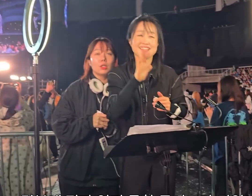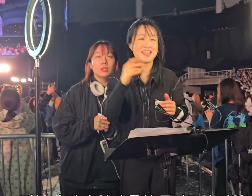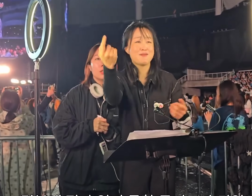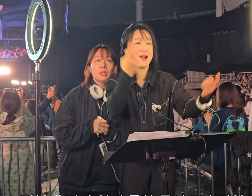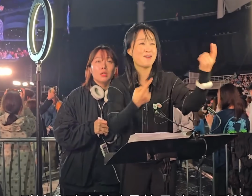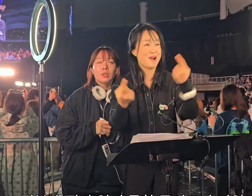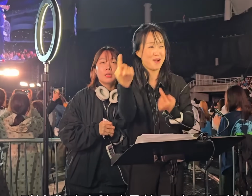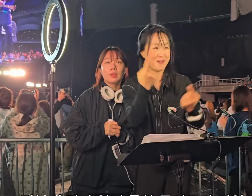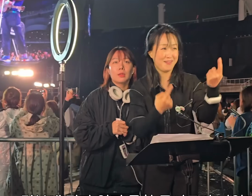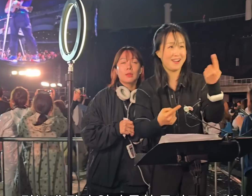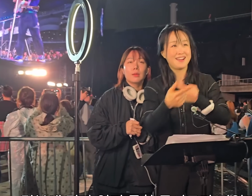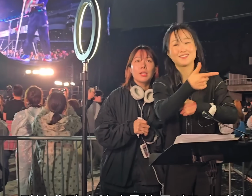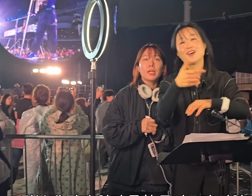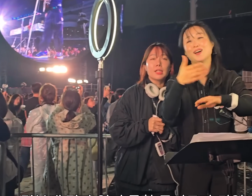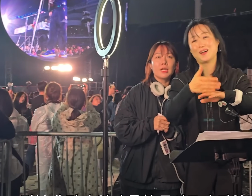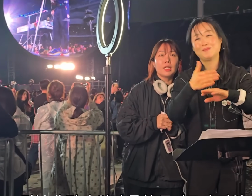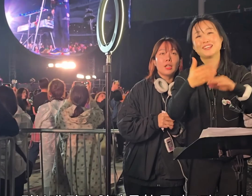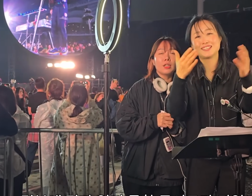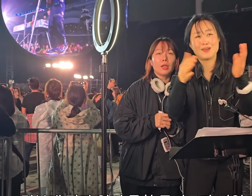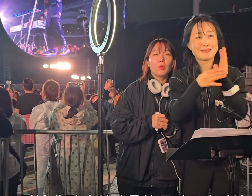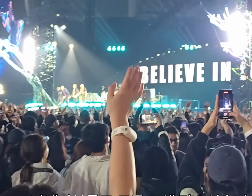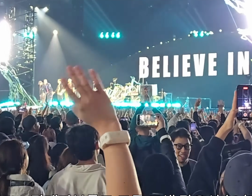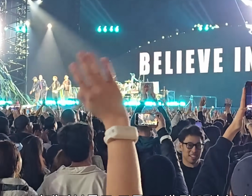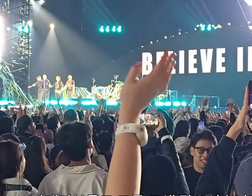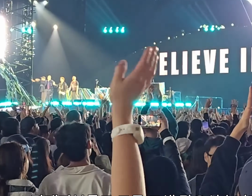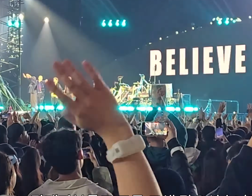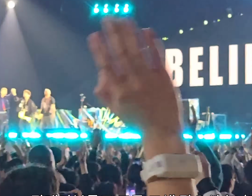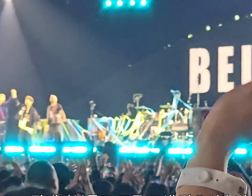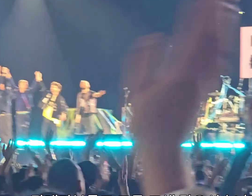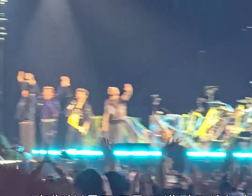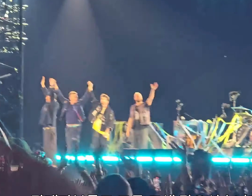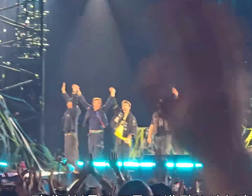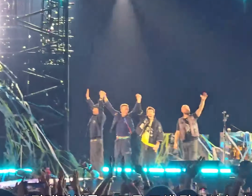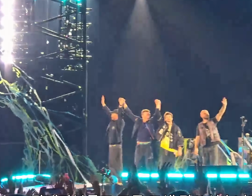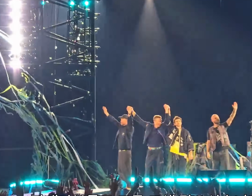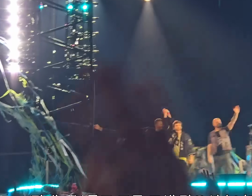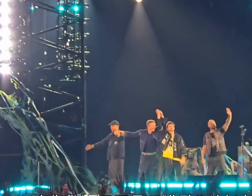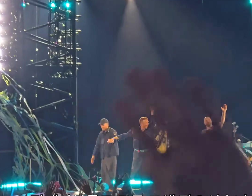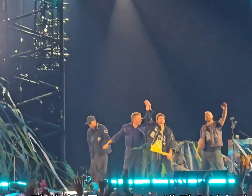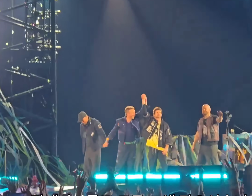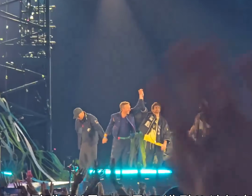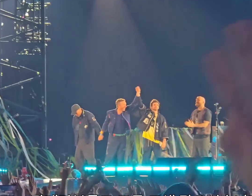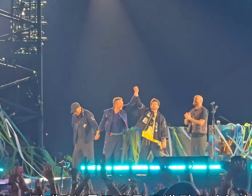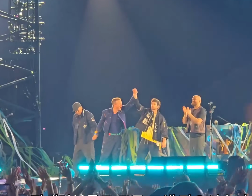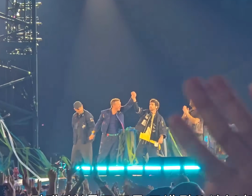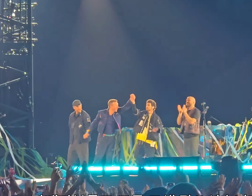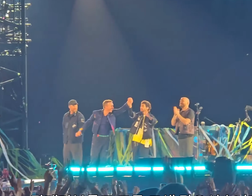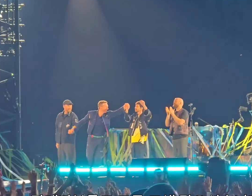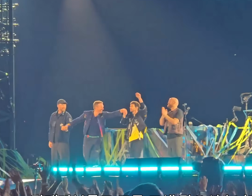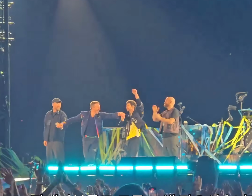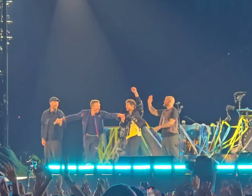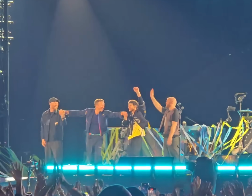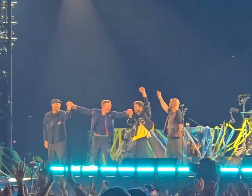Because of you, this concert became unforgettable. Everyone involved, thank you for your hard work.